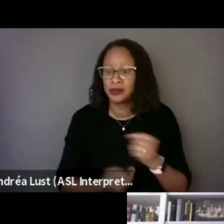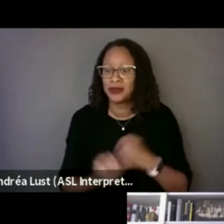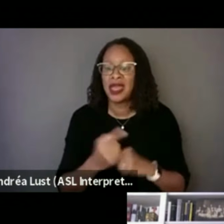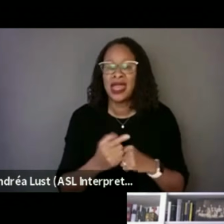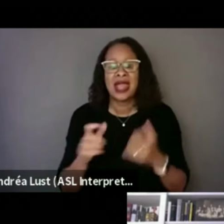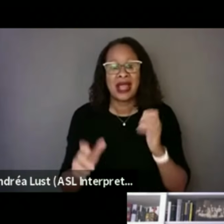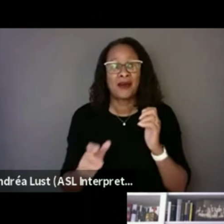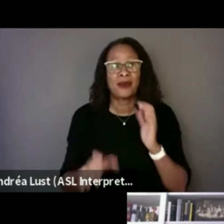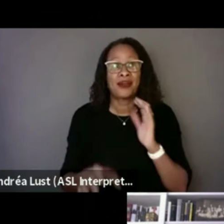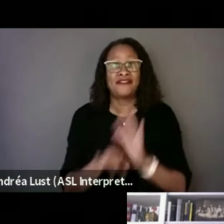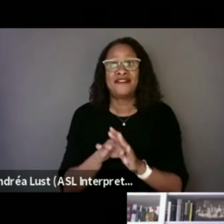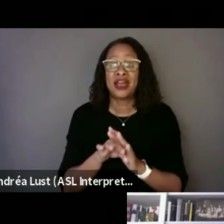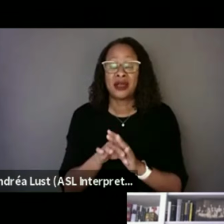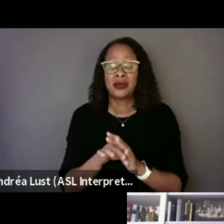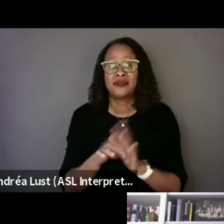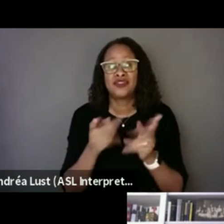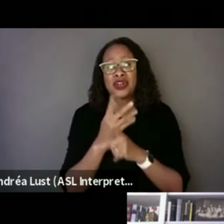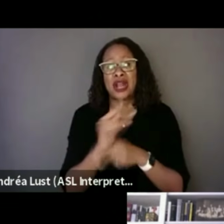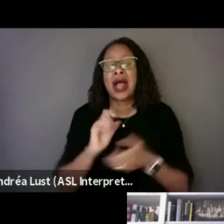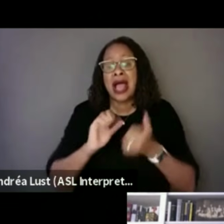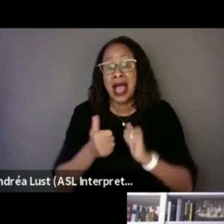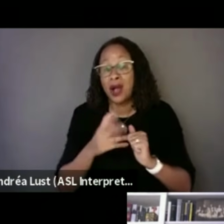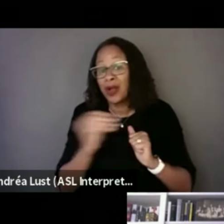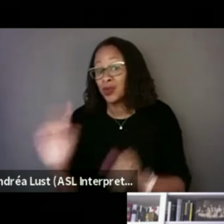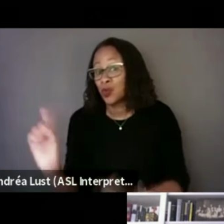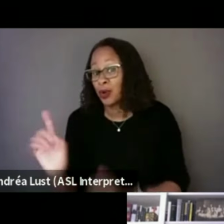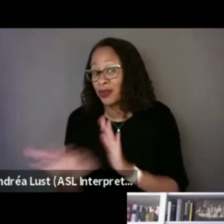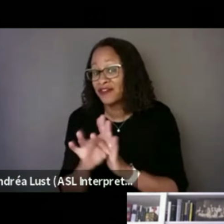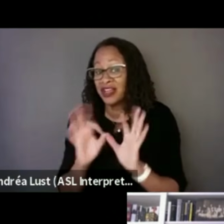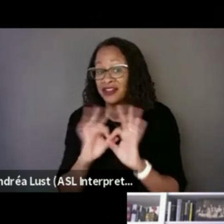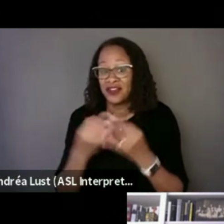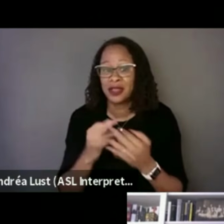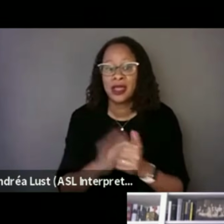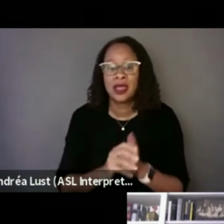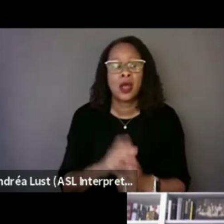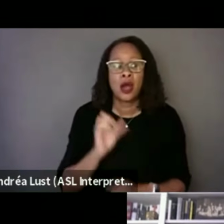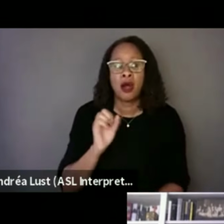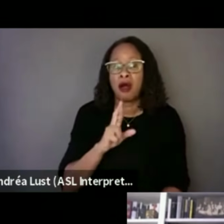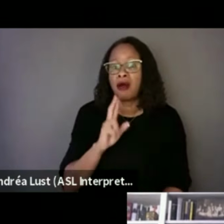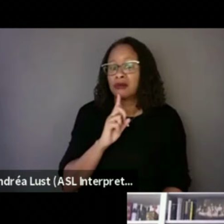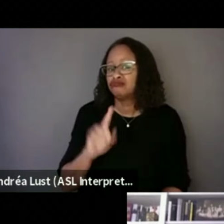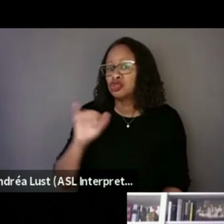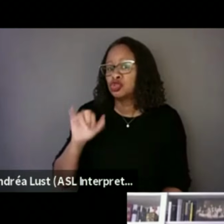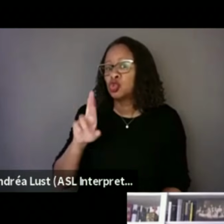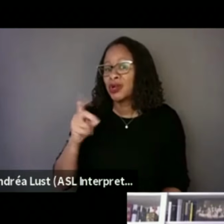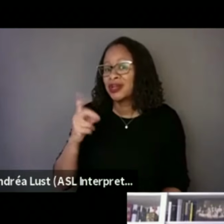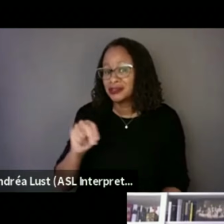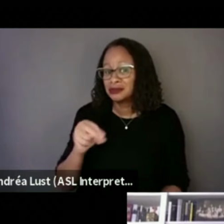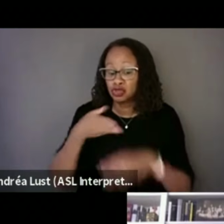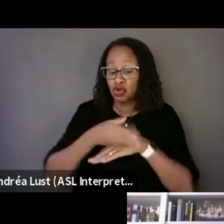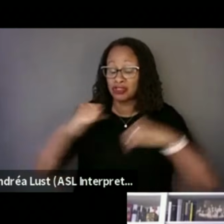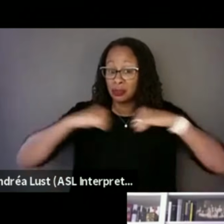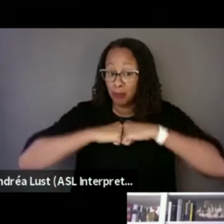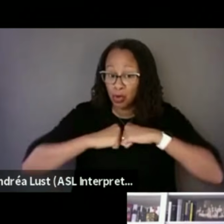did we find those families? So are they, you know, in Jordan crossing the border? Are they, it was very important to have stories